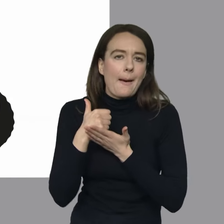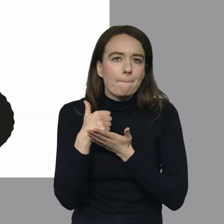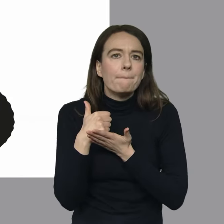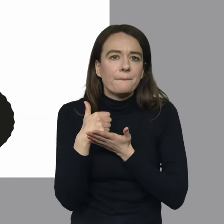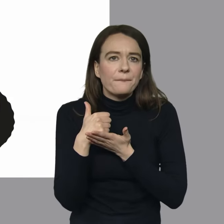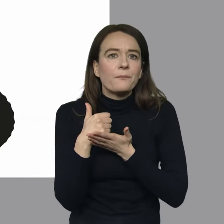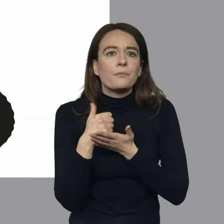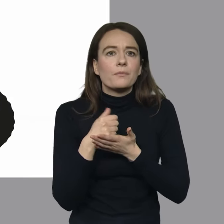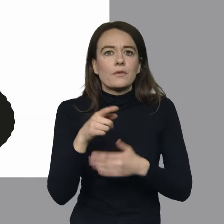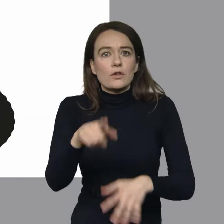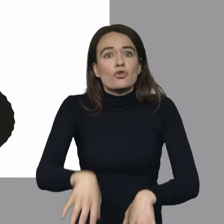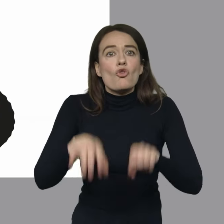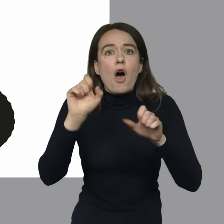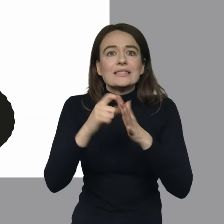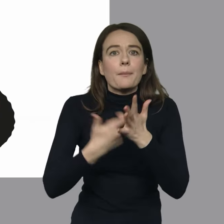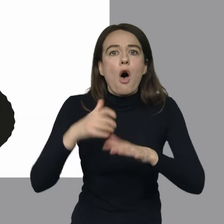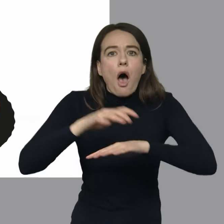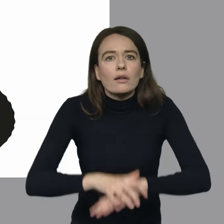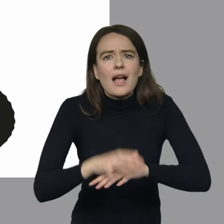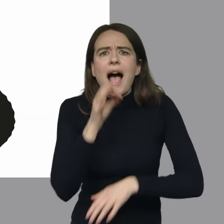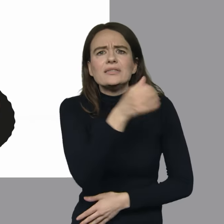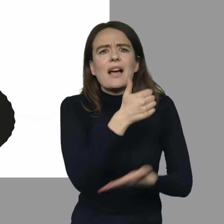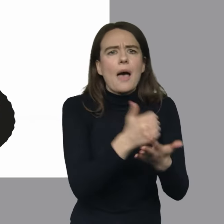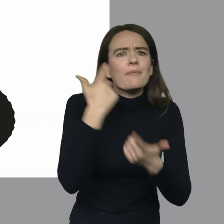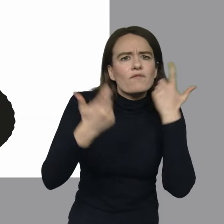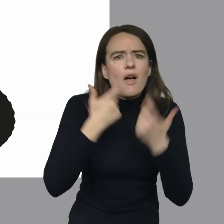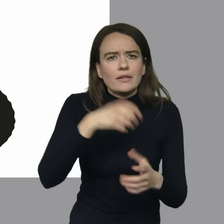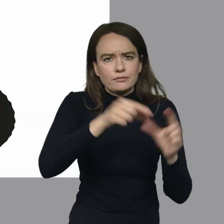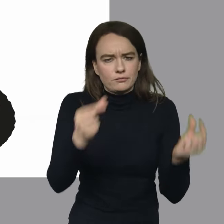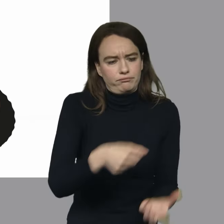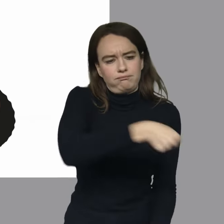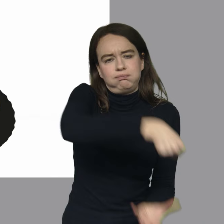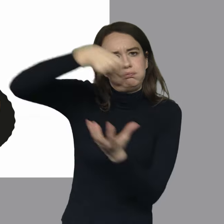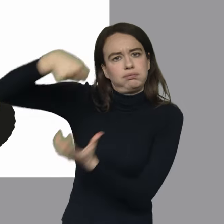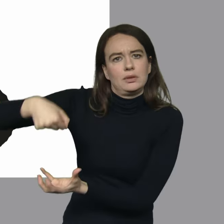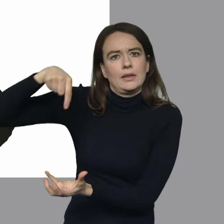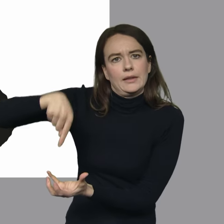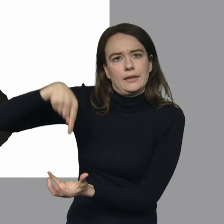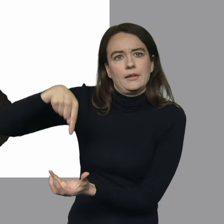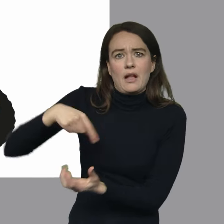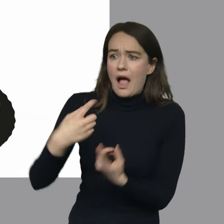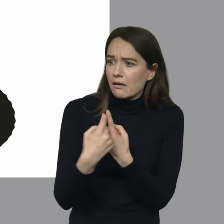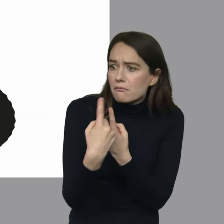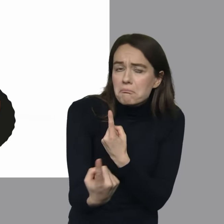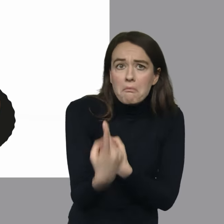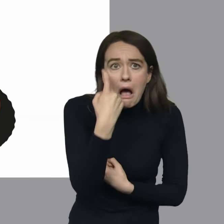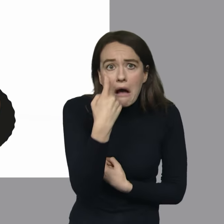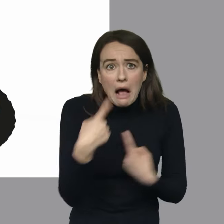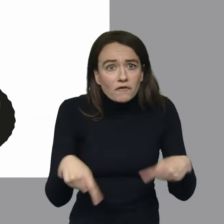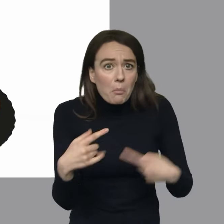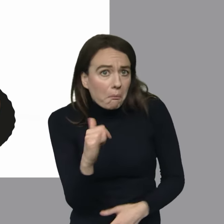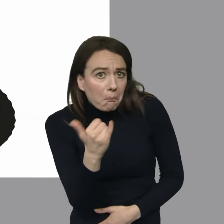Whilst you start CPR, ask the helper to find and bring a defibrillator if there's one available nearby, ask your helper